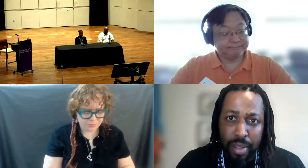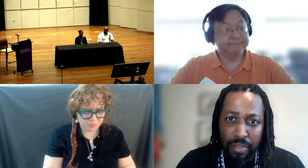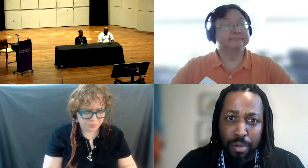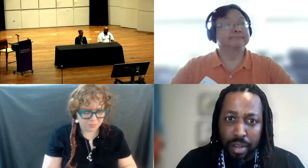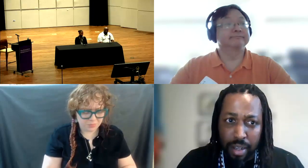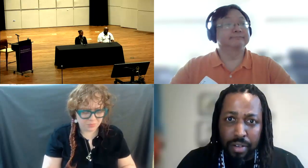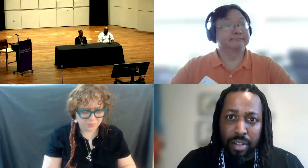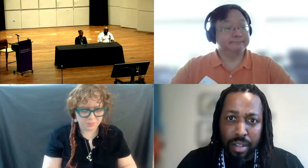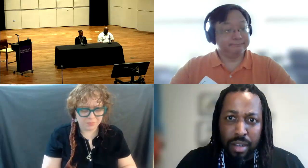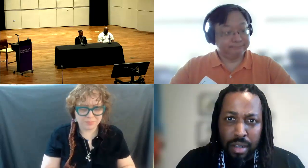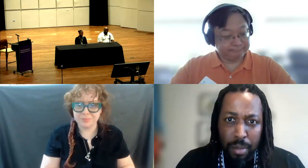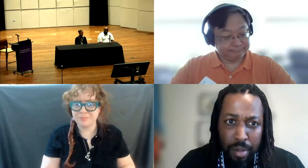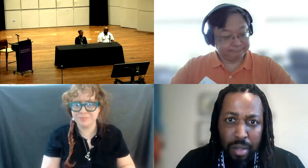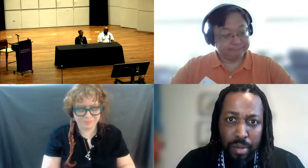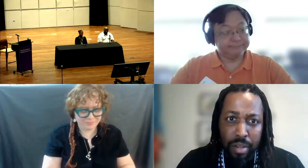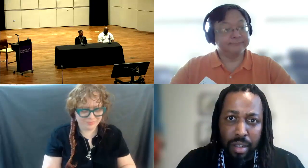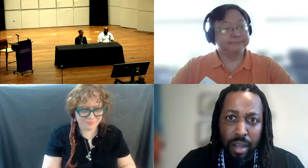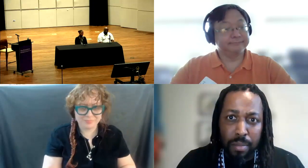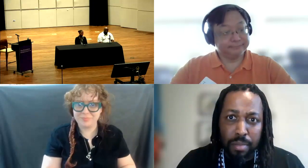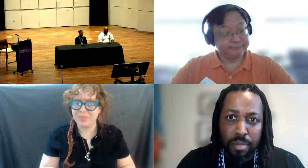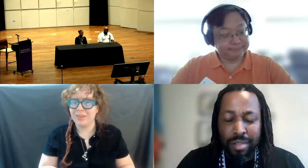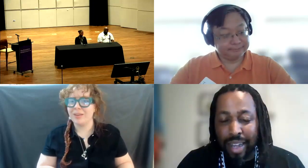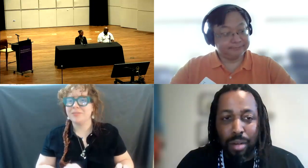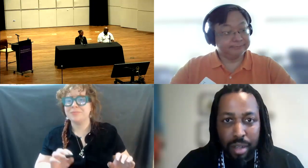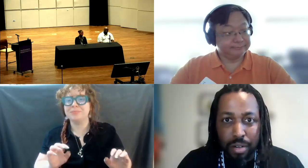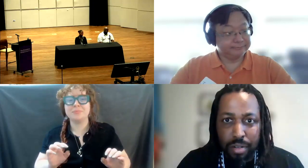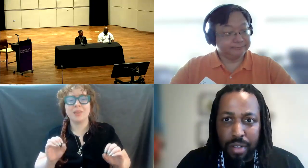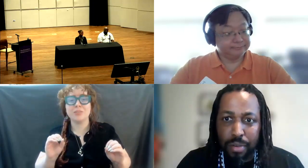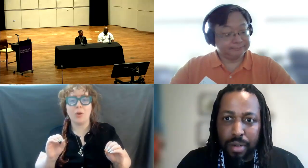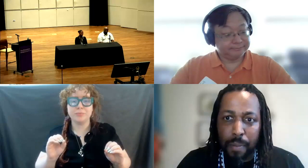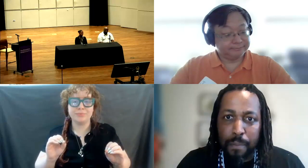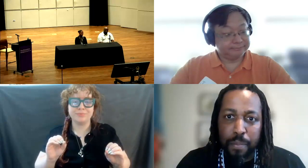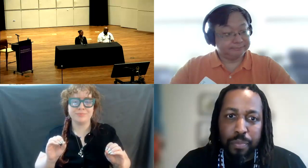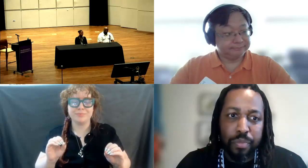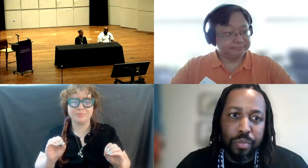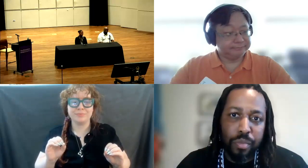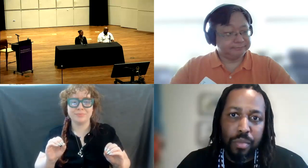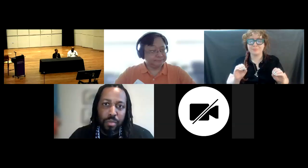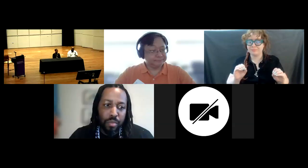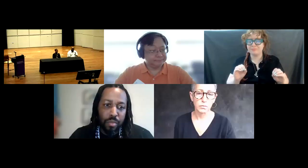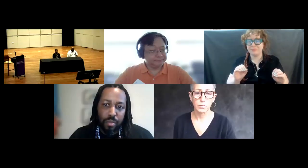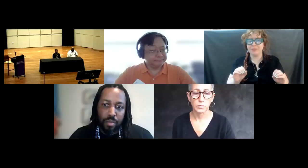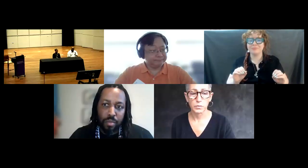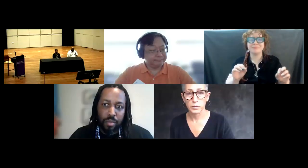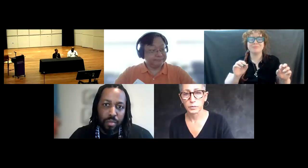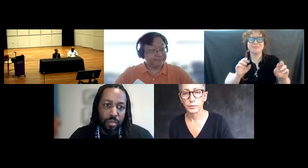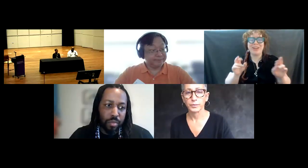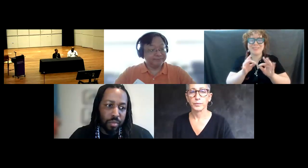because we have more clarity and community building. So down below, if you will.